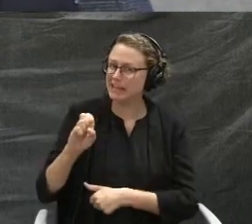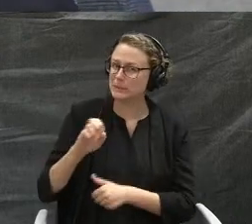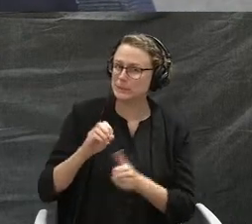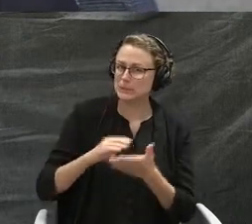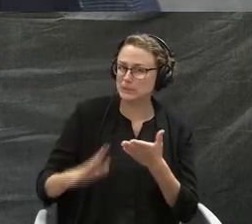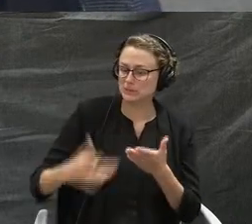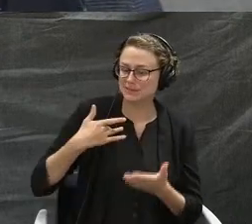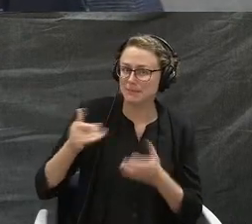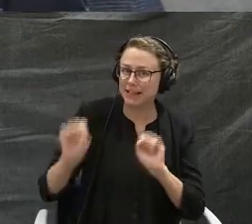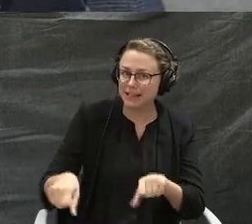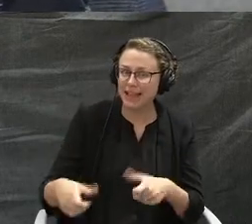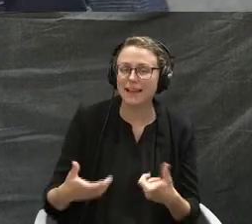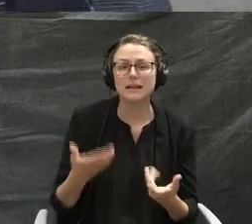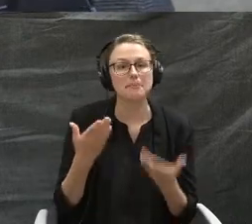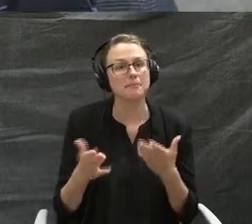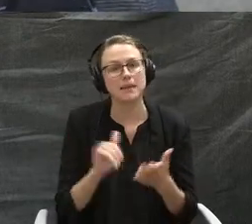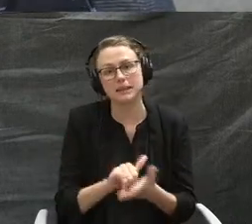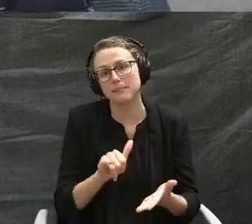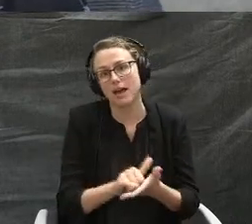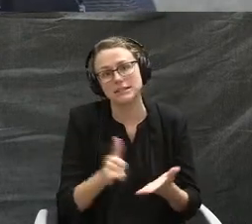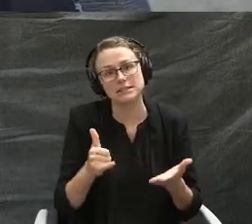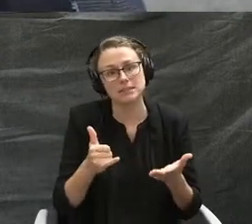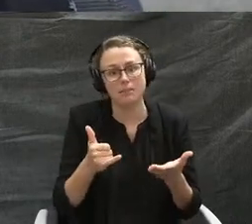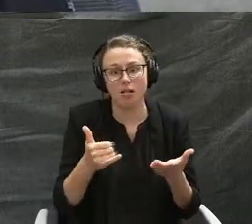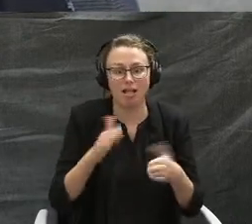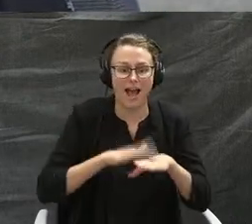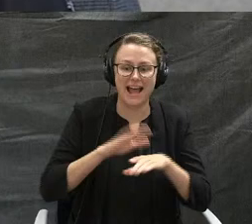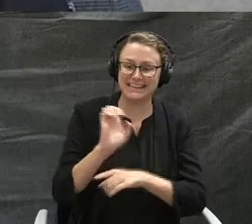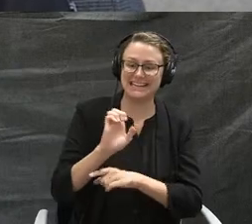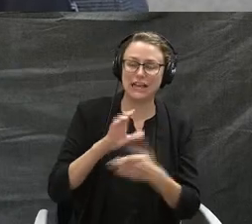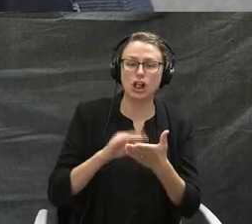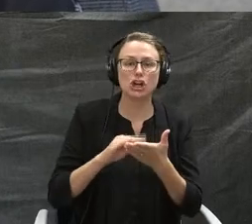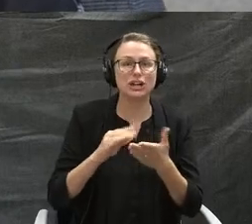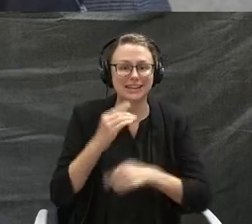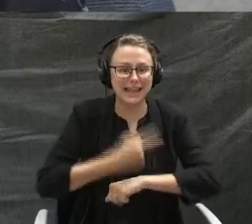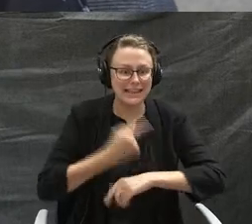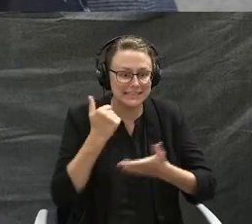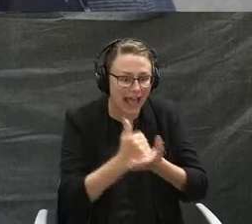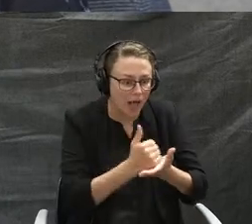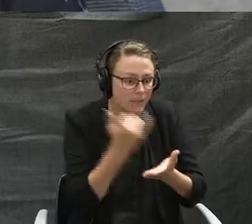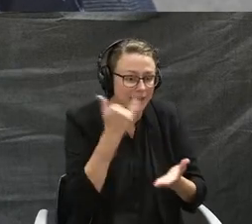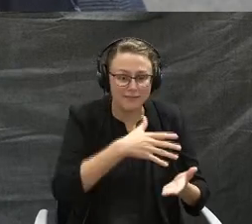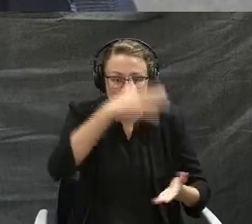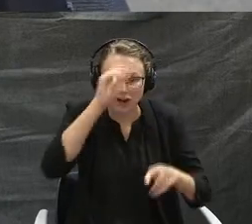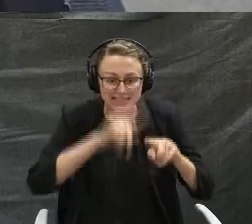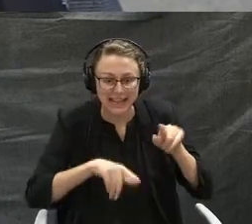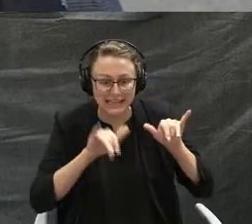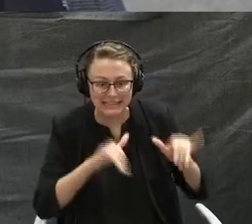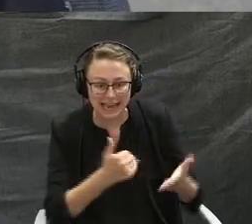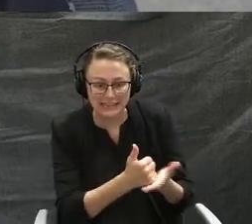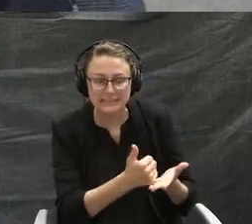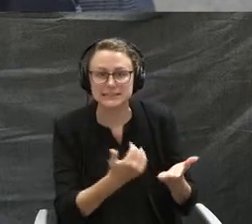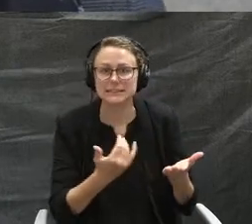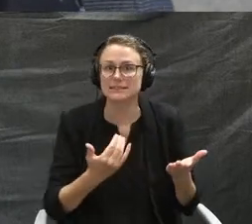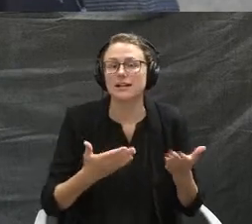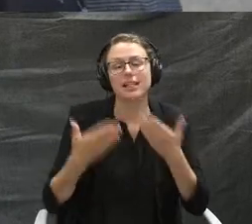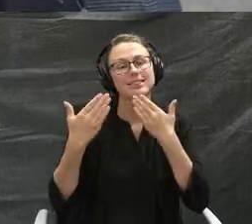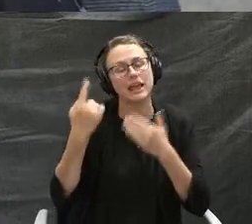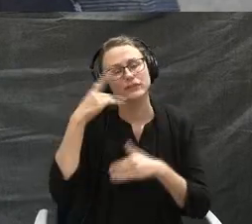It may be impossible on E learning days to help these kids have parents are not able to assist. Thanks for your time and